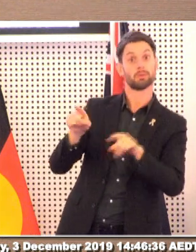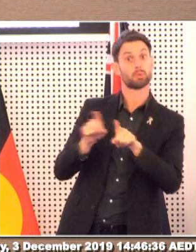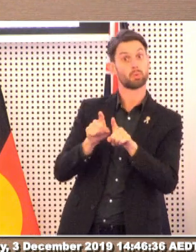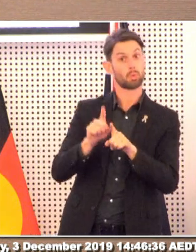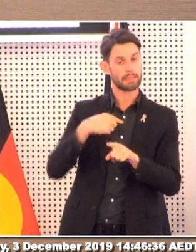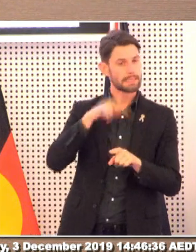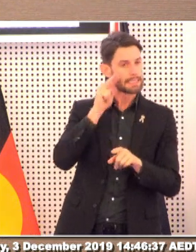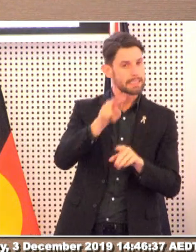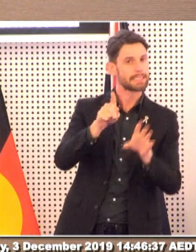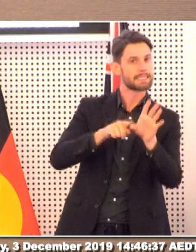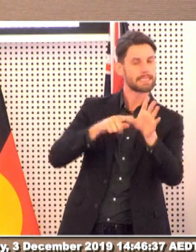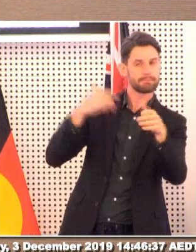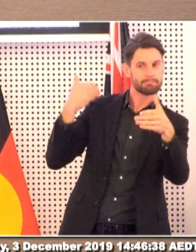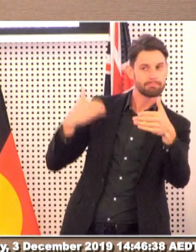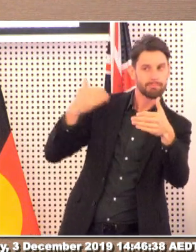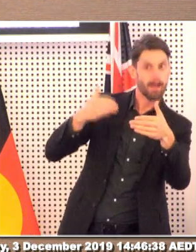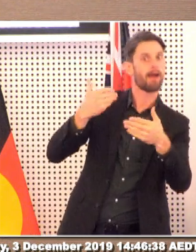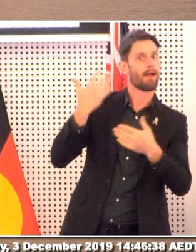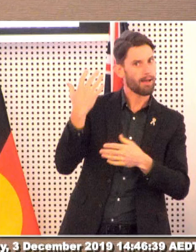impact on organisations.